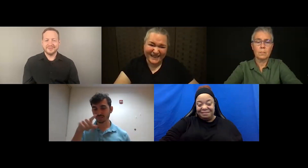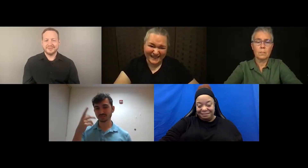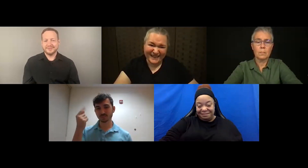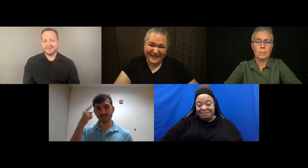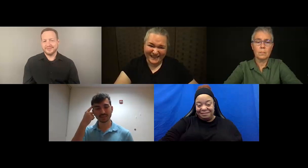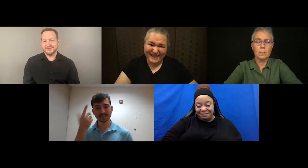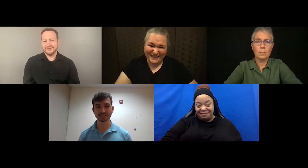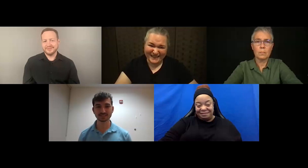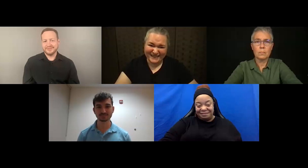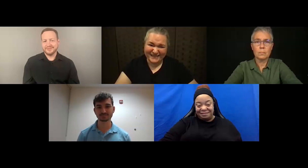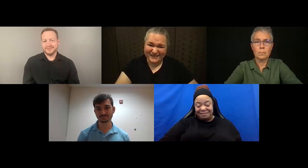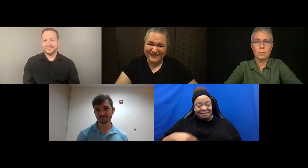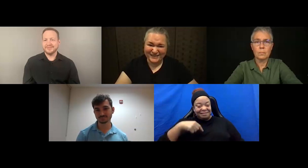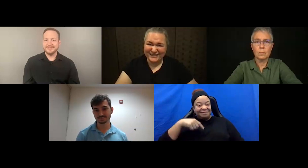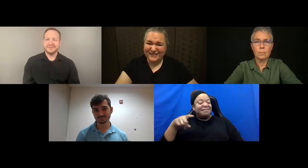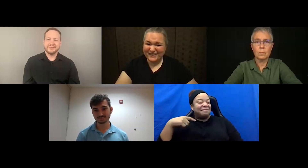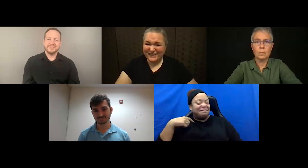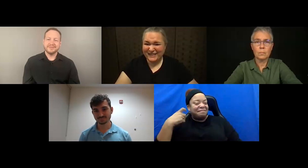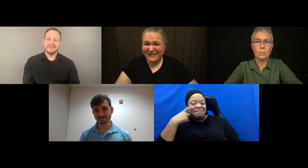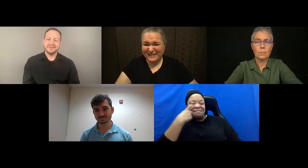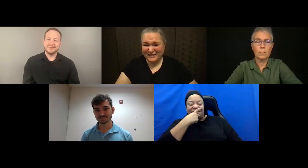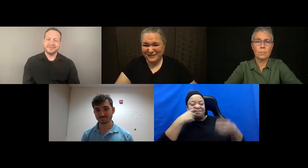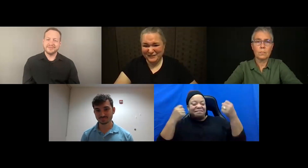especially like with VP connecting to VP and that kind of thing.